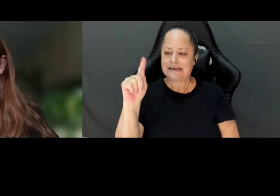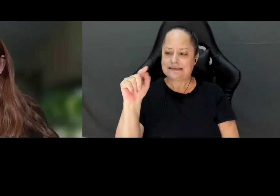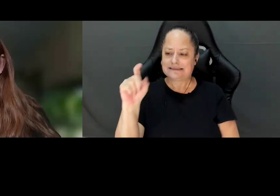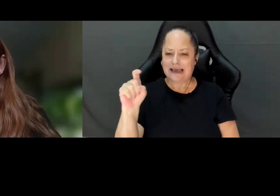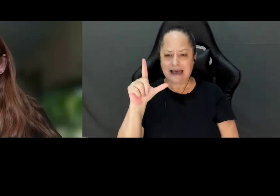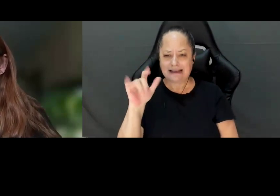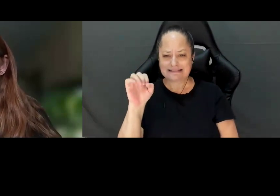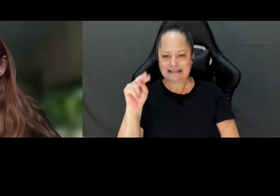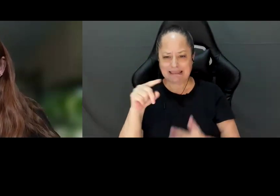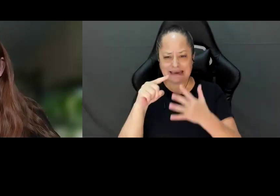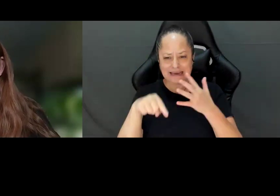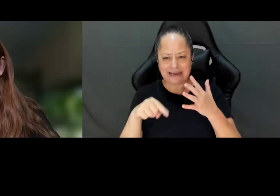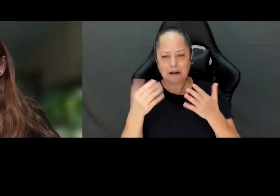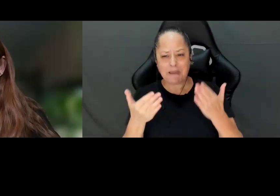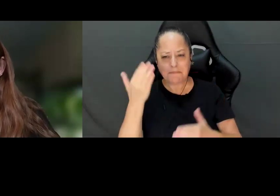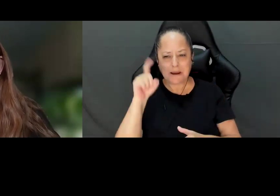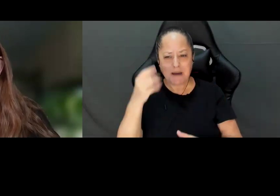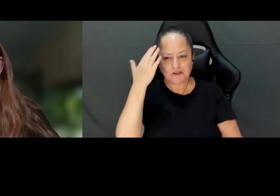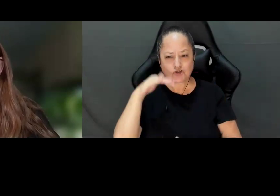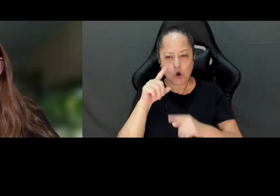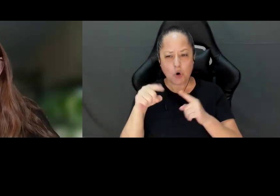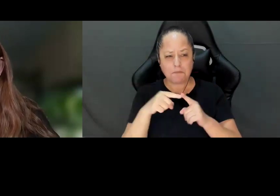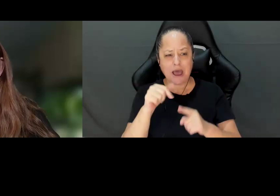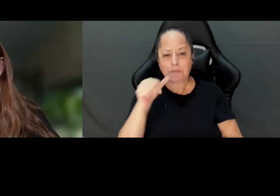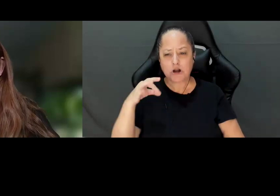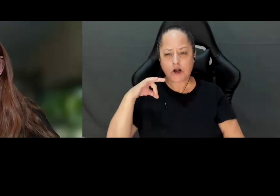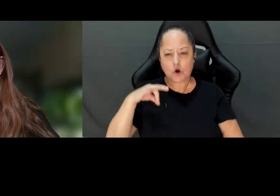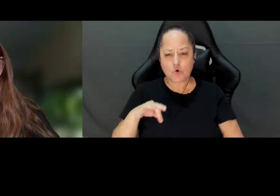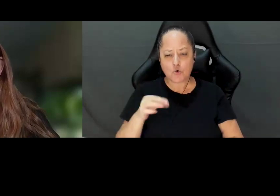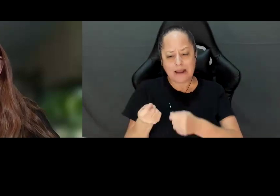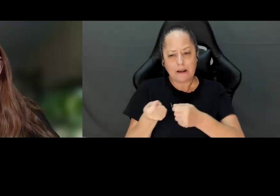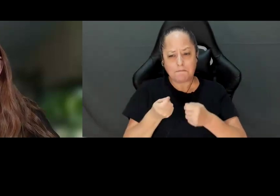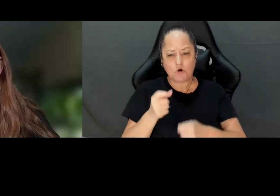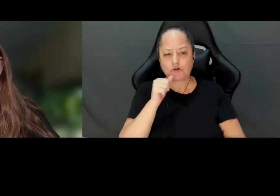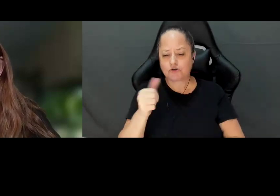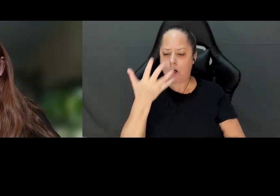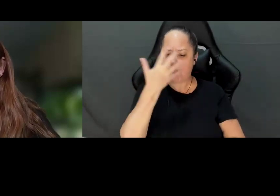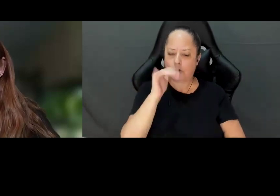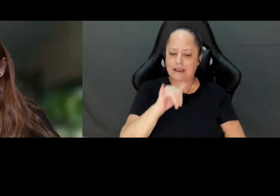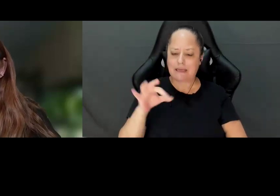It is not a credit pull. We are not looking at that number.